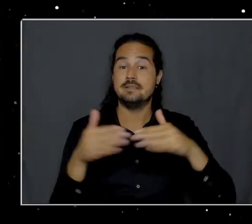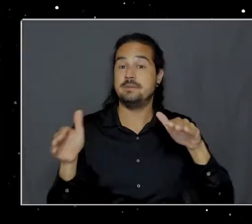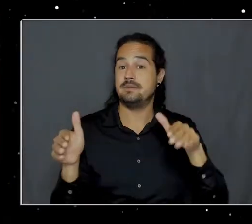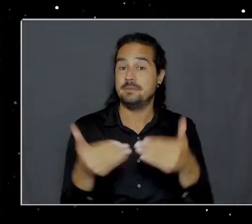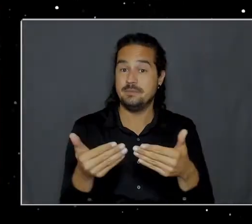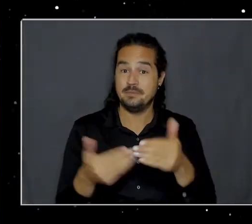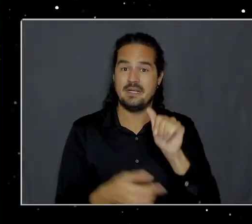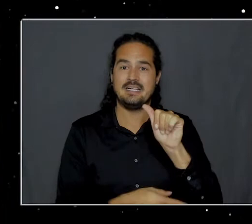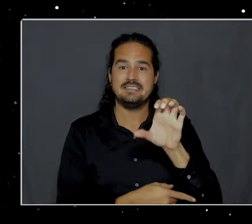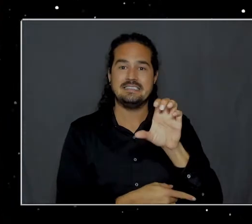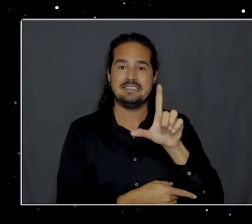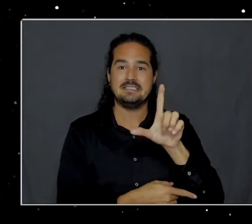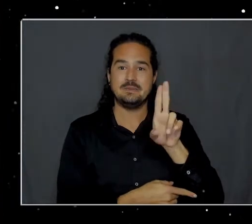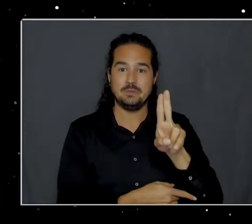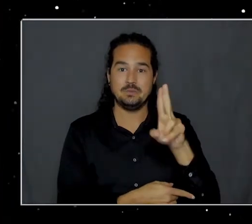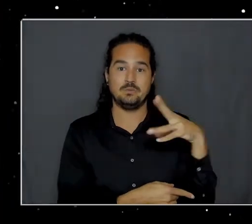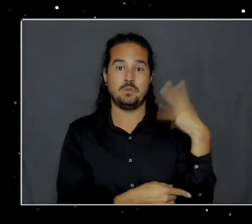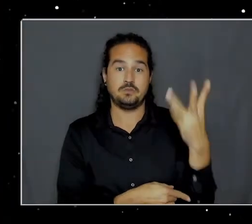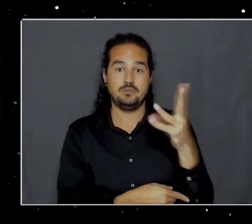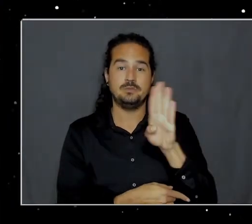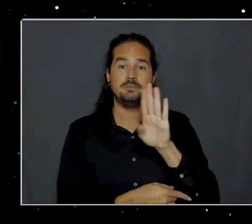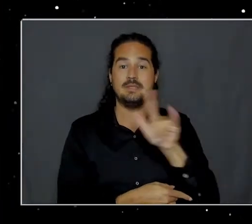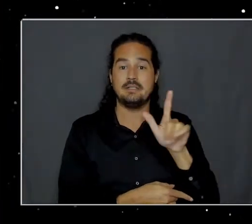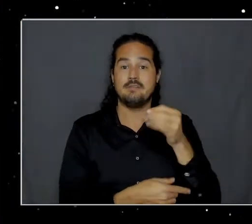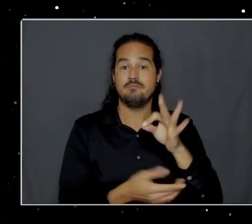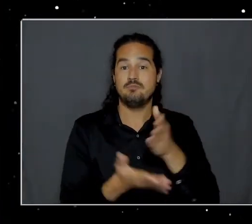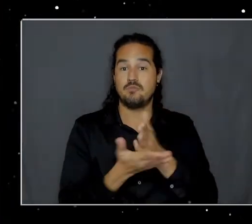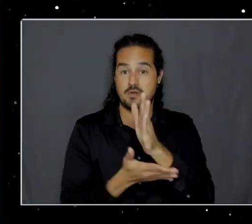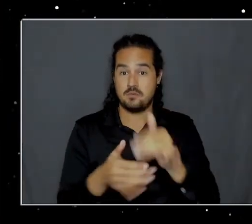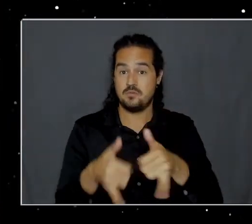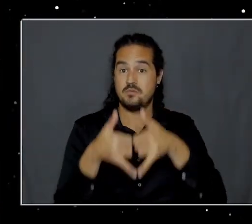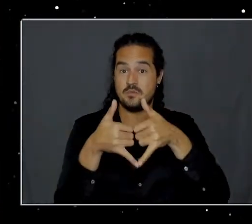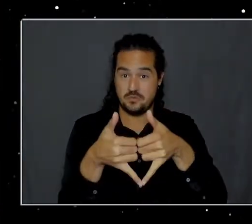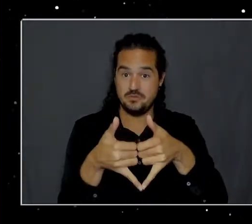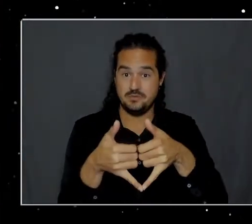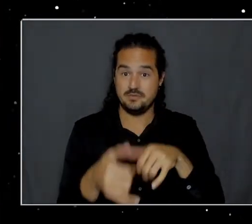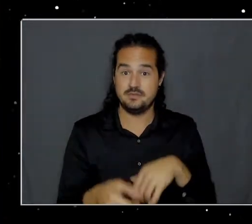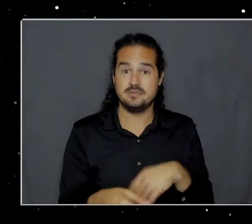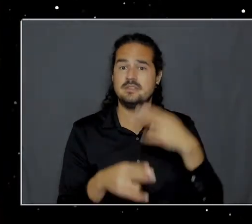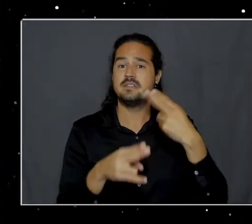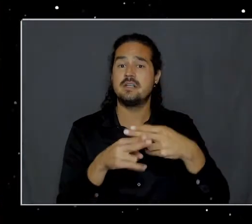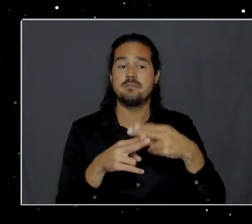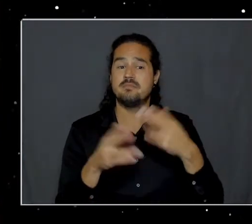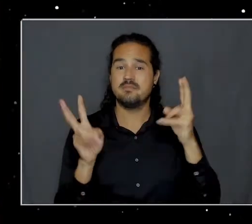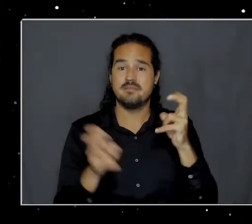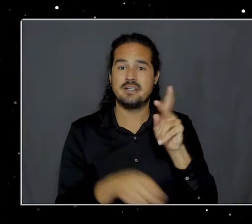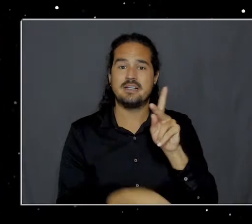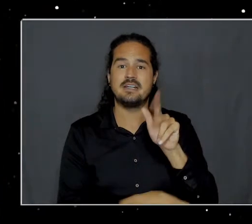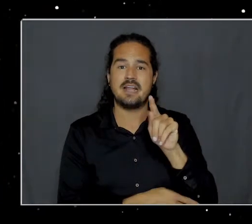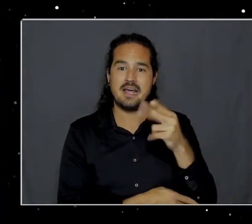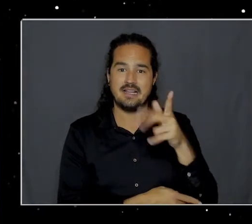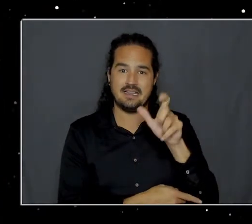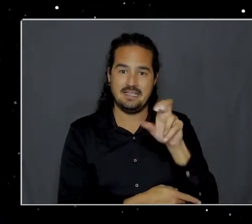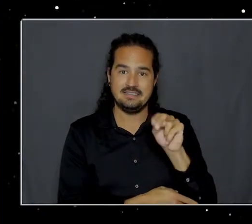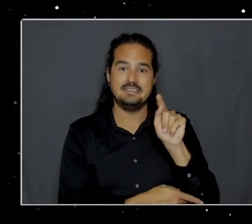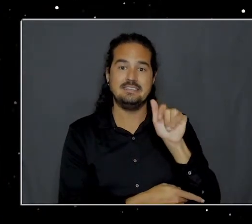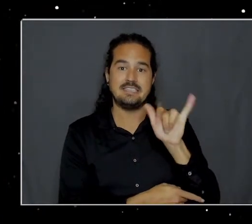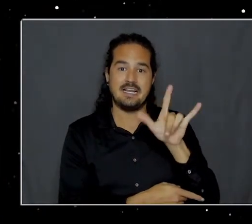ARE GOING TO INTRODUCE THE ACLU OF WASHINGTON 2021 BILL OF RIGHTS AWARDS. SO THIS IS THE KATHLEEN TAYLOR